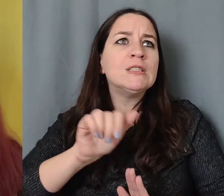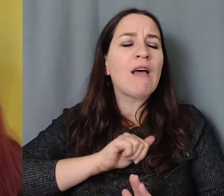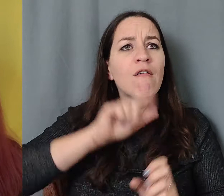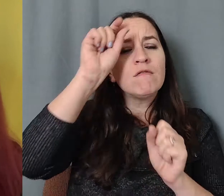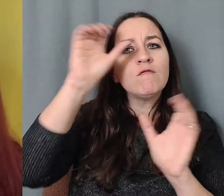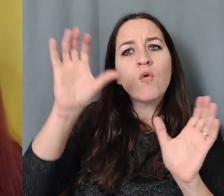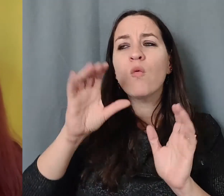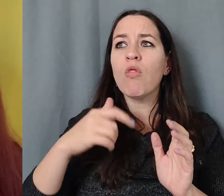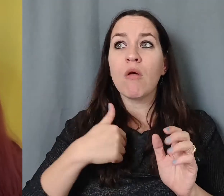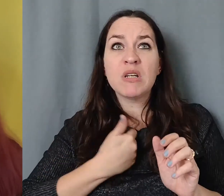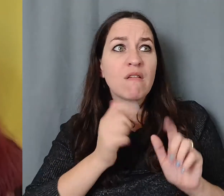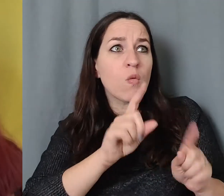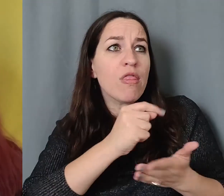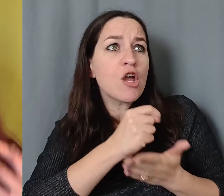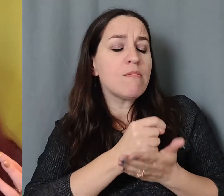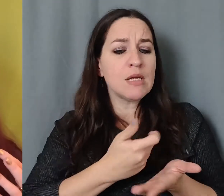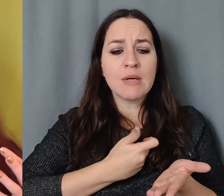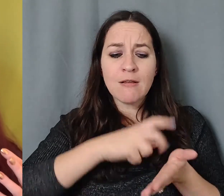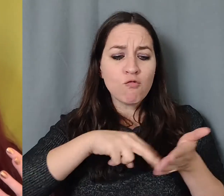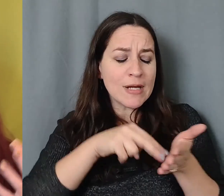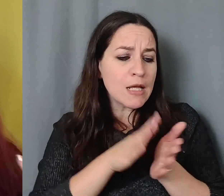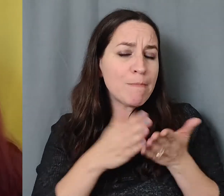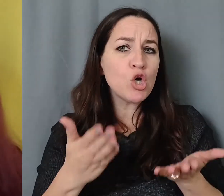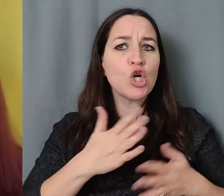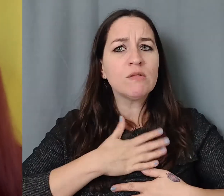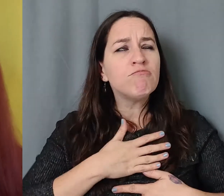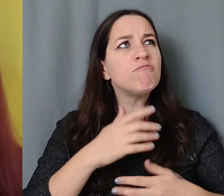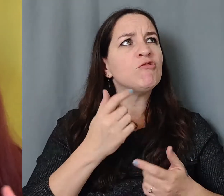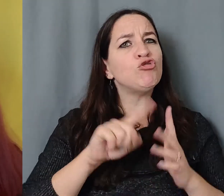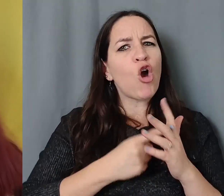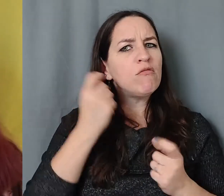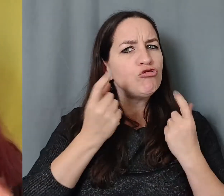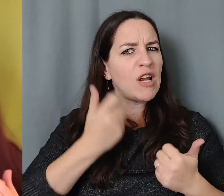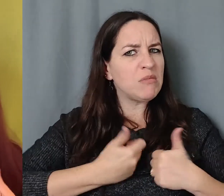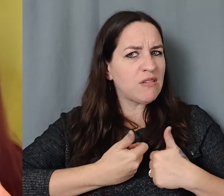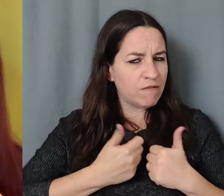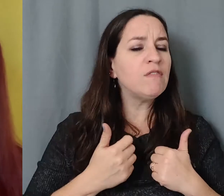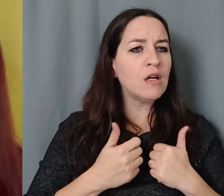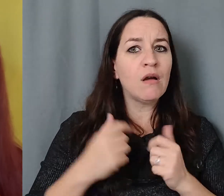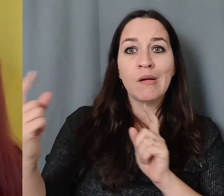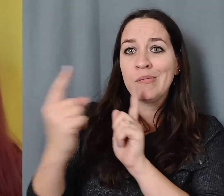themselves and where they've come from. You may find yourself being farther along on a growth path, feeling annoyed or feeling frustrated or being like kind of judgmental or something like that. But if you are a beginner at something else, let's say at that same time you decide you want to learn how to do something else.